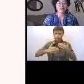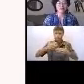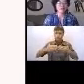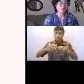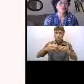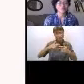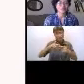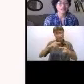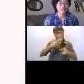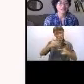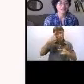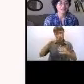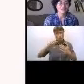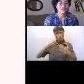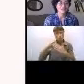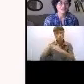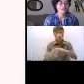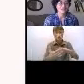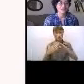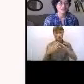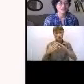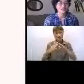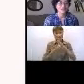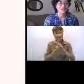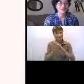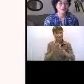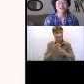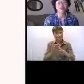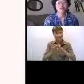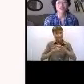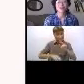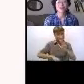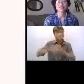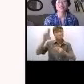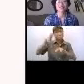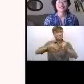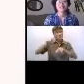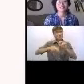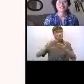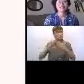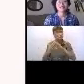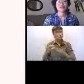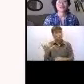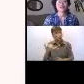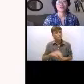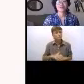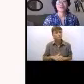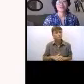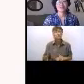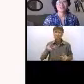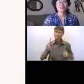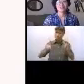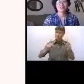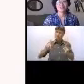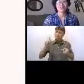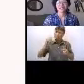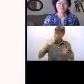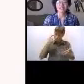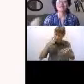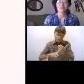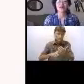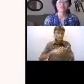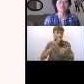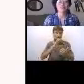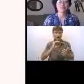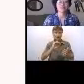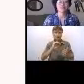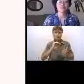evolving process that we have to be very sensitive to dynamically responding to the needs of